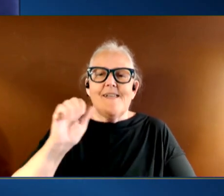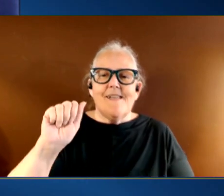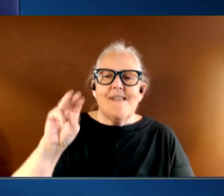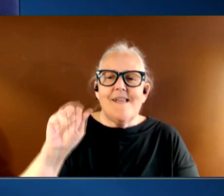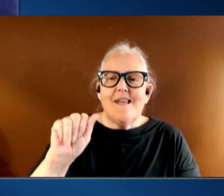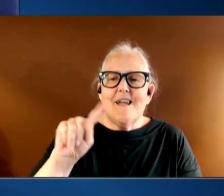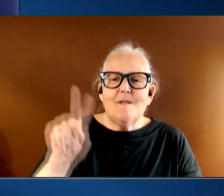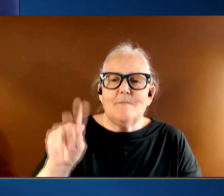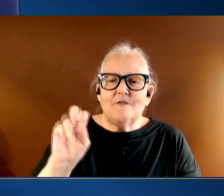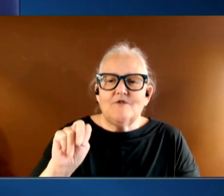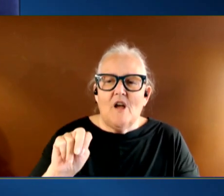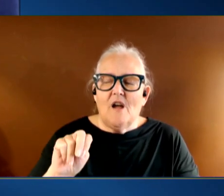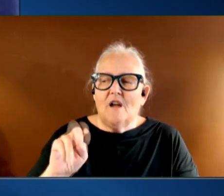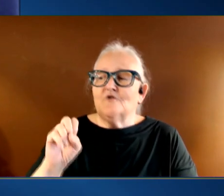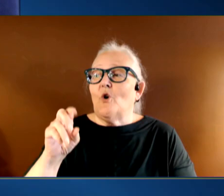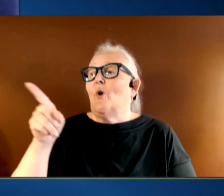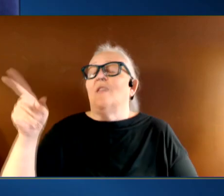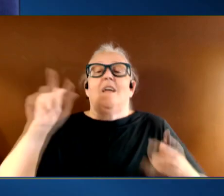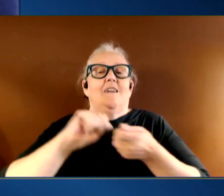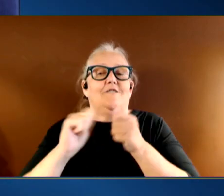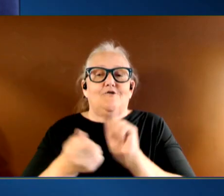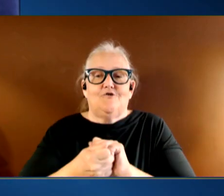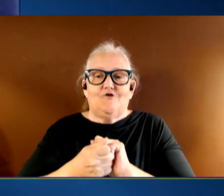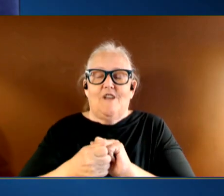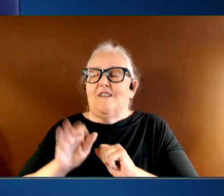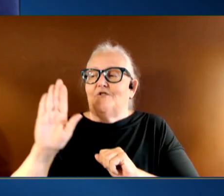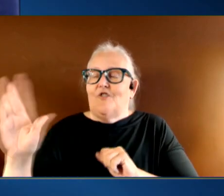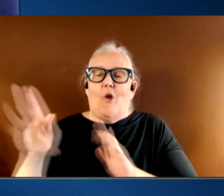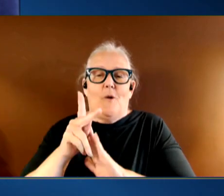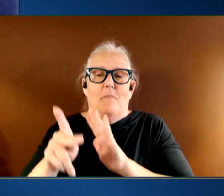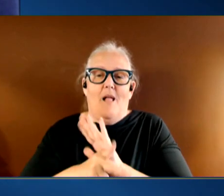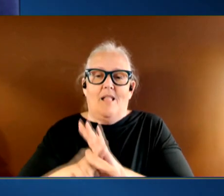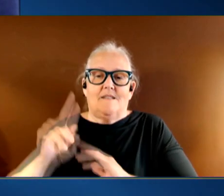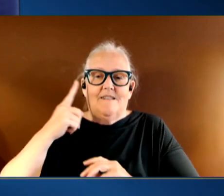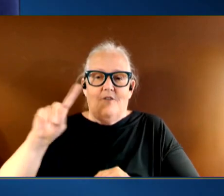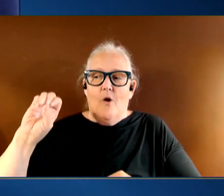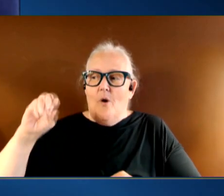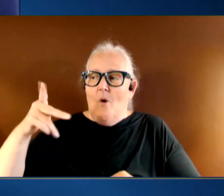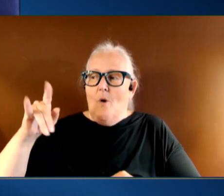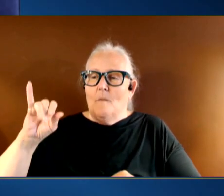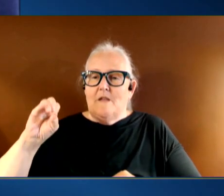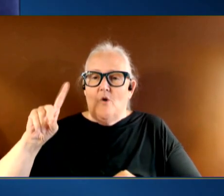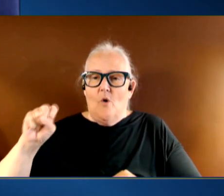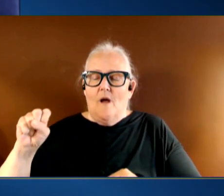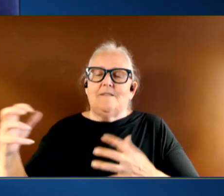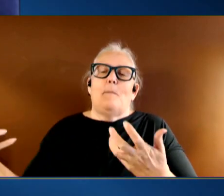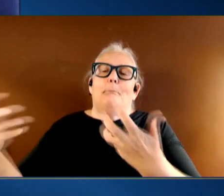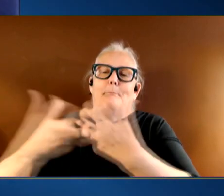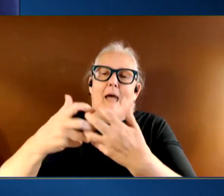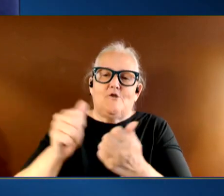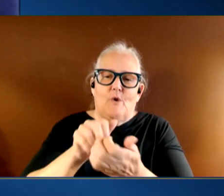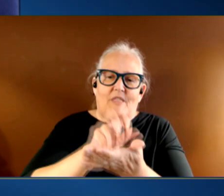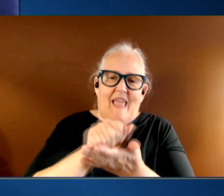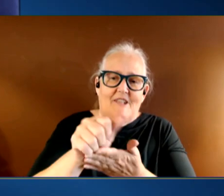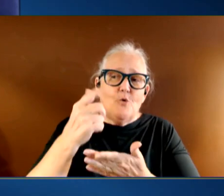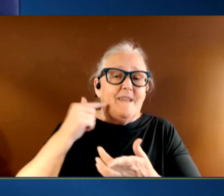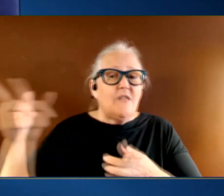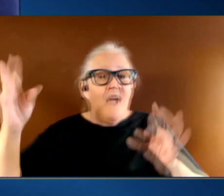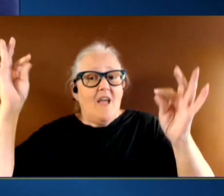their opioid policies to match the cancer policies because they just didn't know. And we also discussed with them, "Thank you so much for doing that. Can you please review all your other policies?"